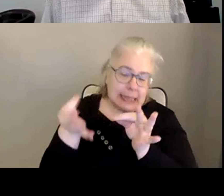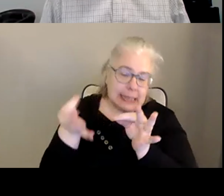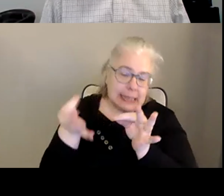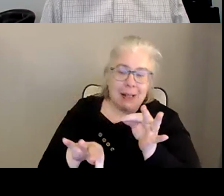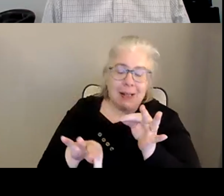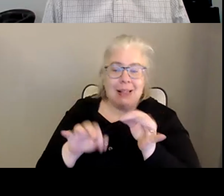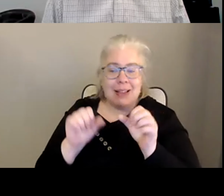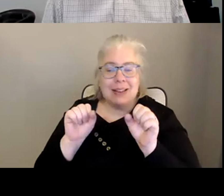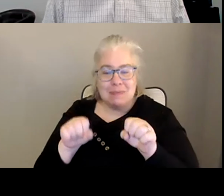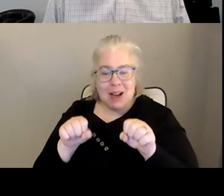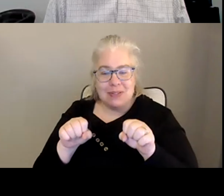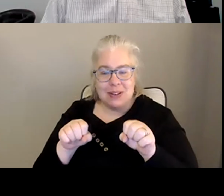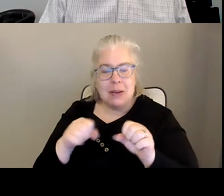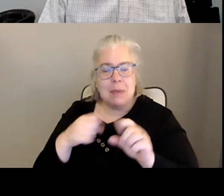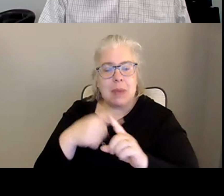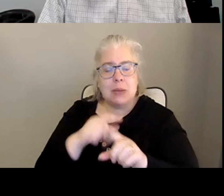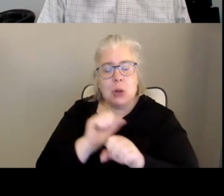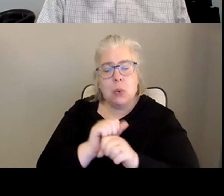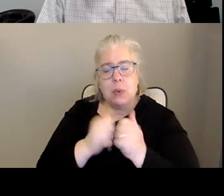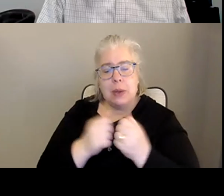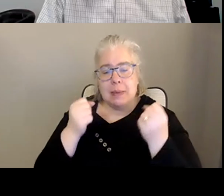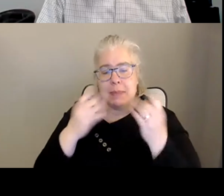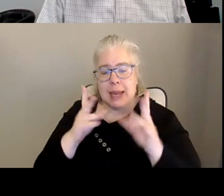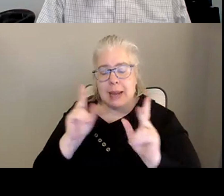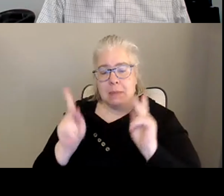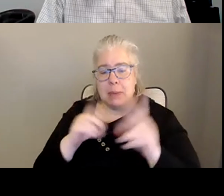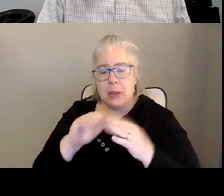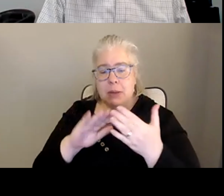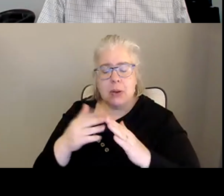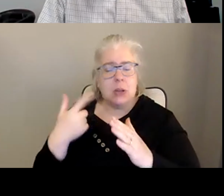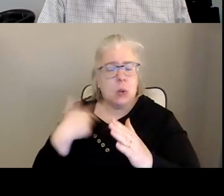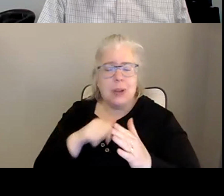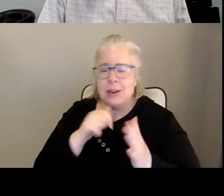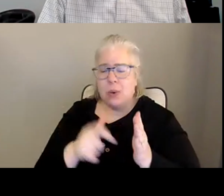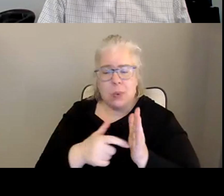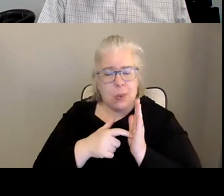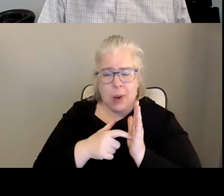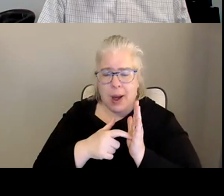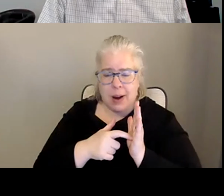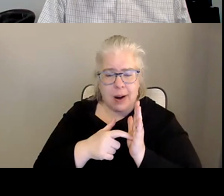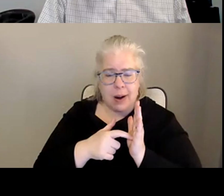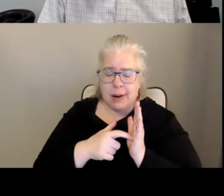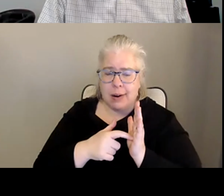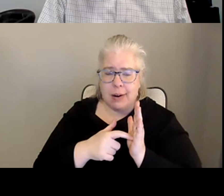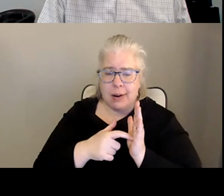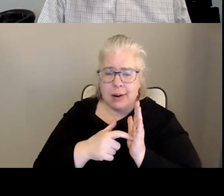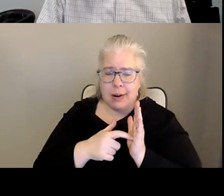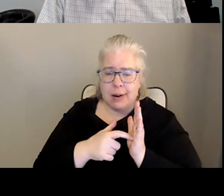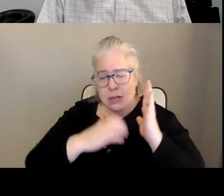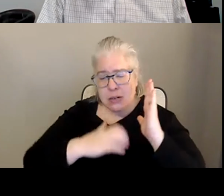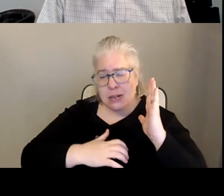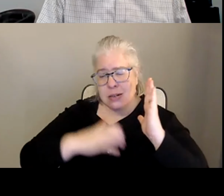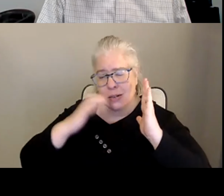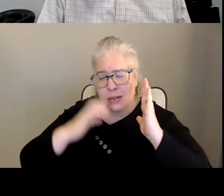We also work with a lot of individuals in the community so we don't require any lengthy paperwork or contracts